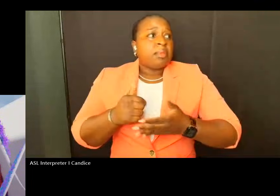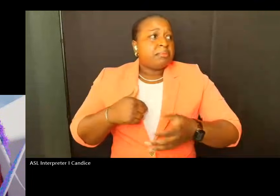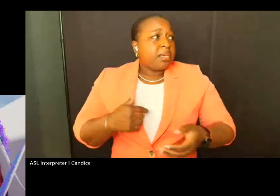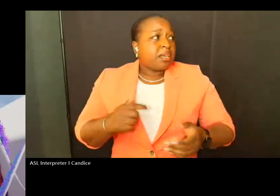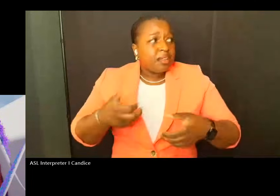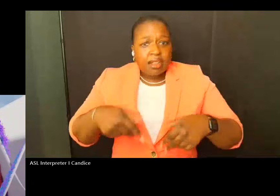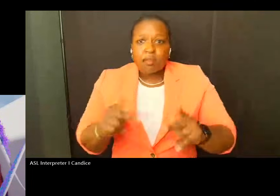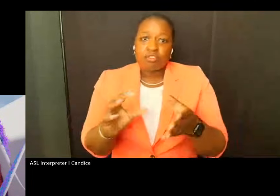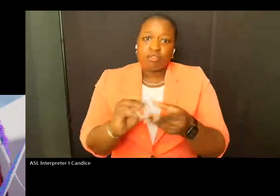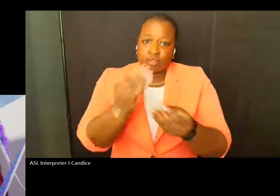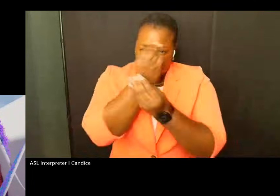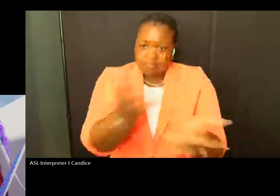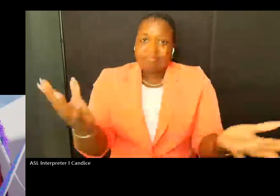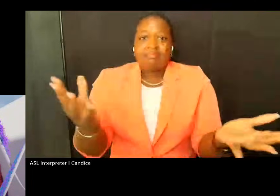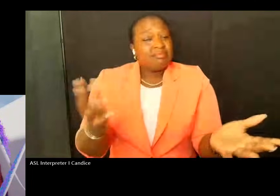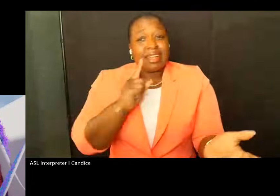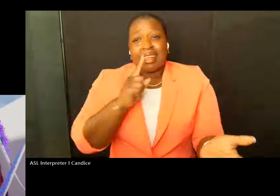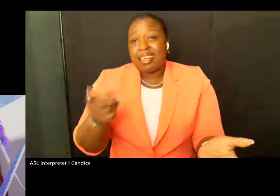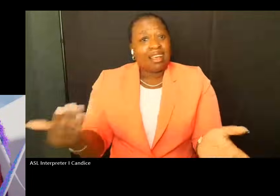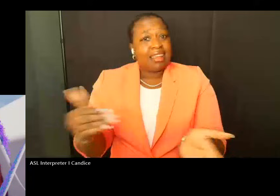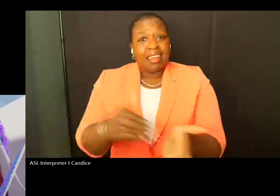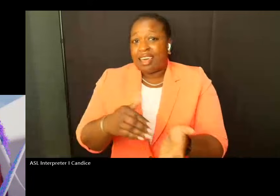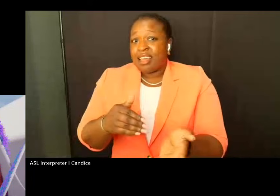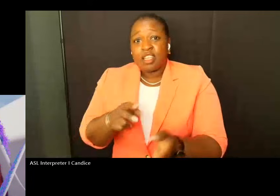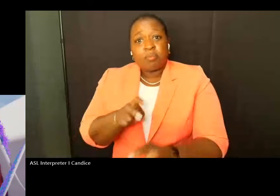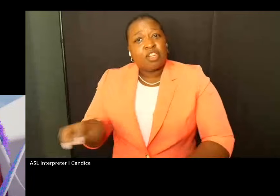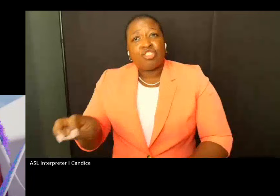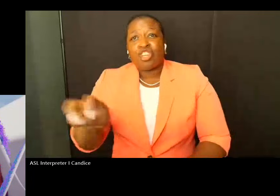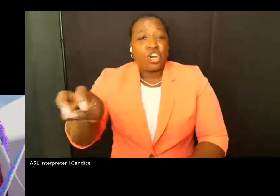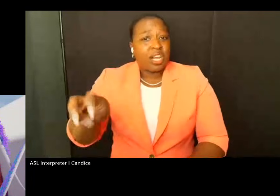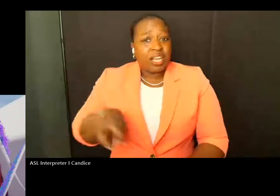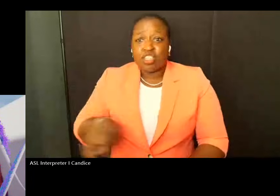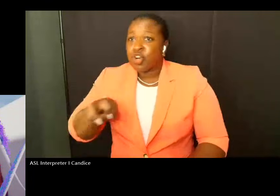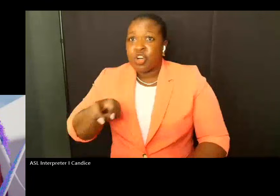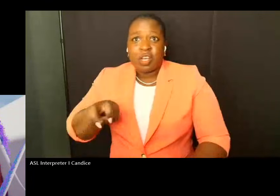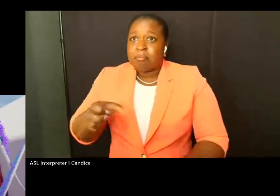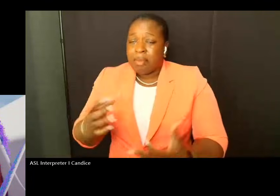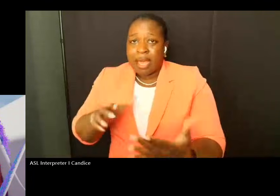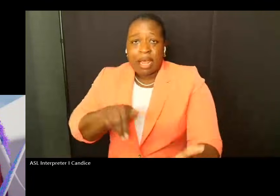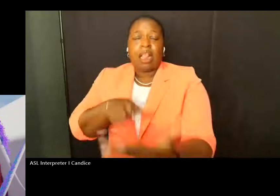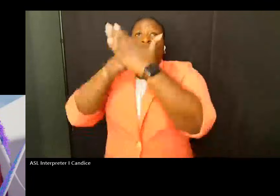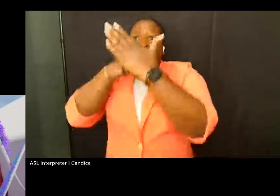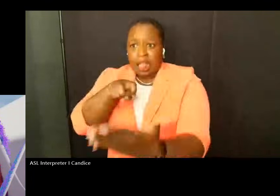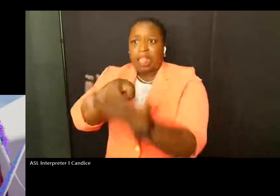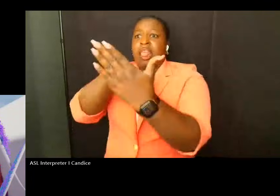it's been a journey for us, and it's never ending journey. This thing is still going. And